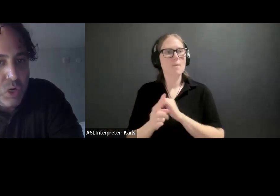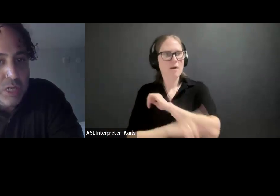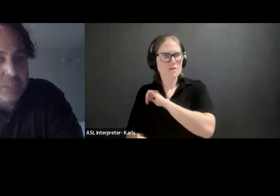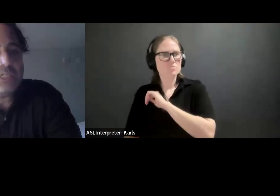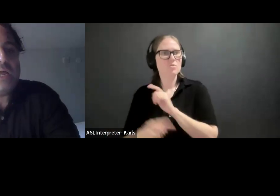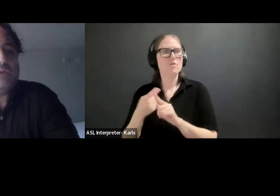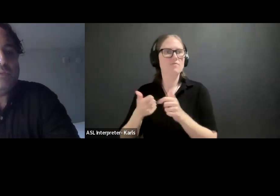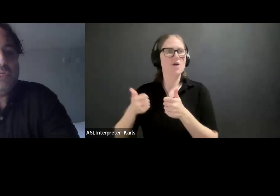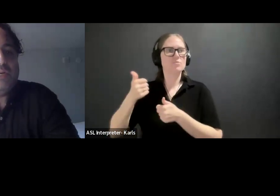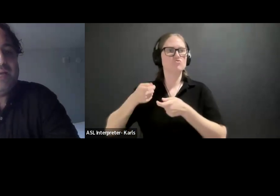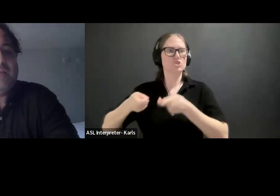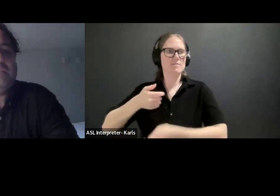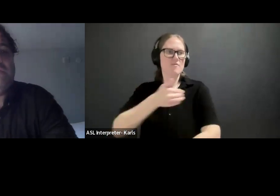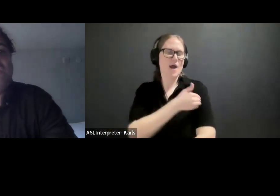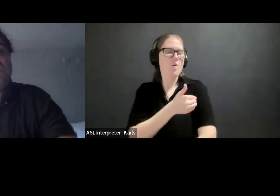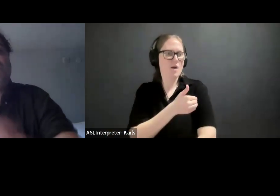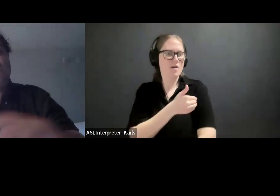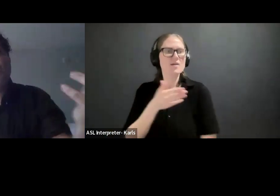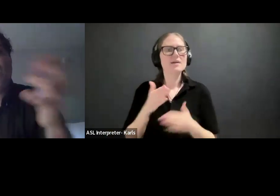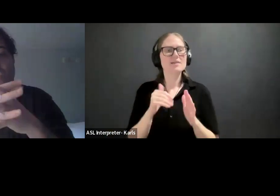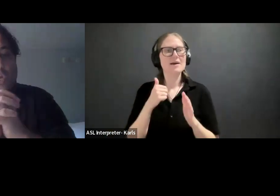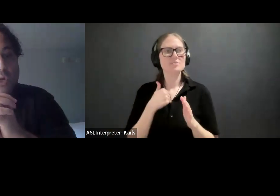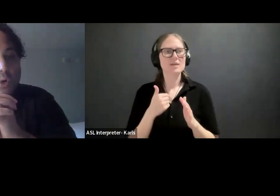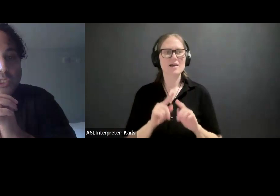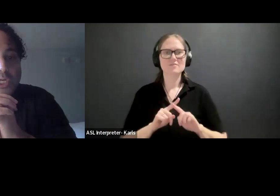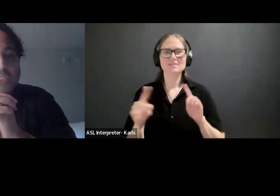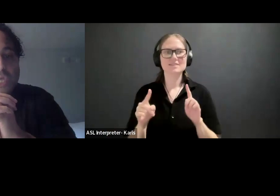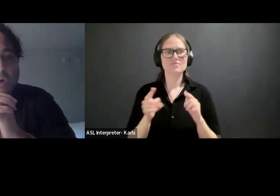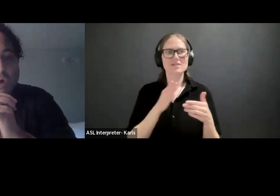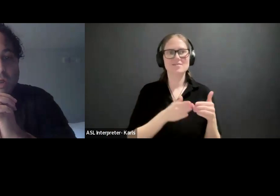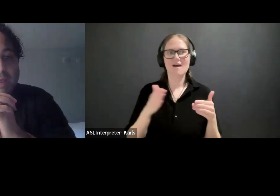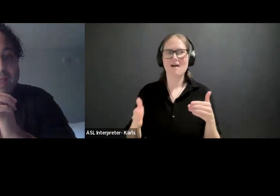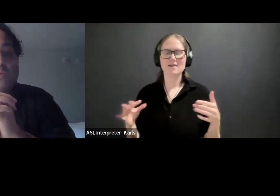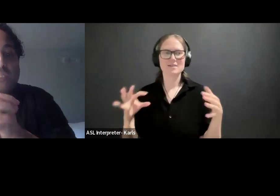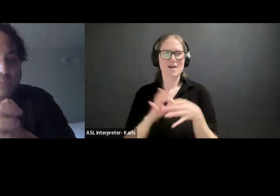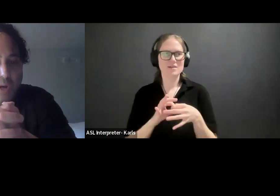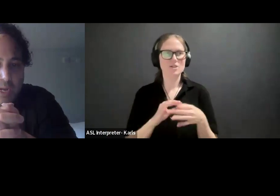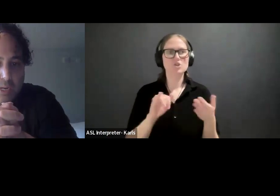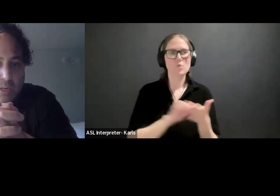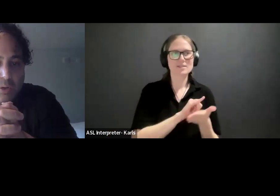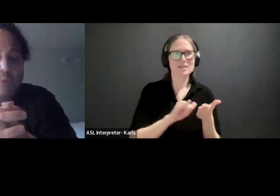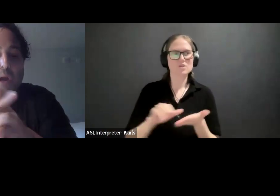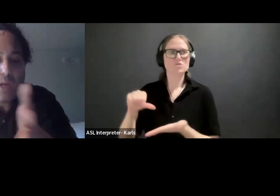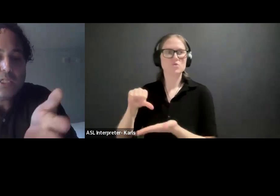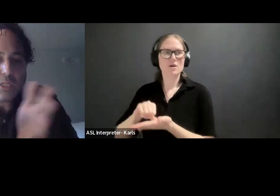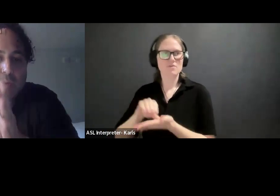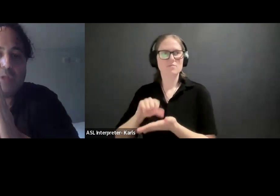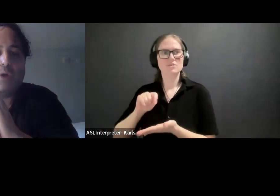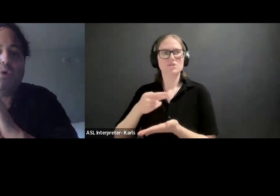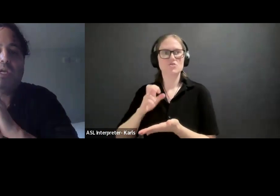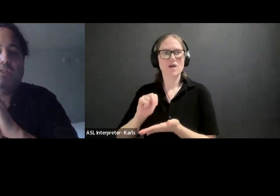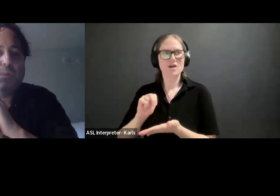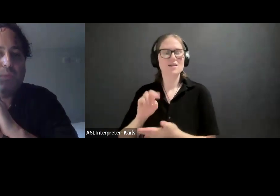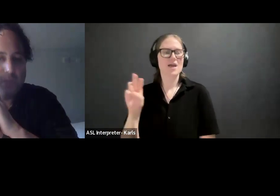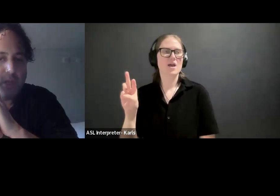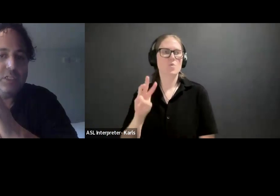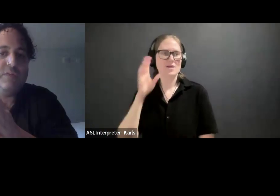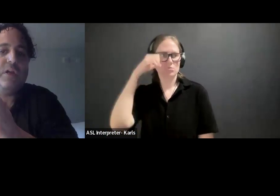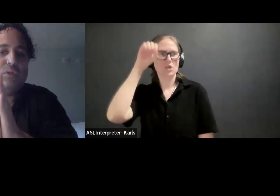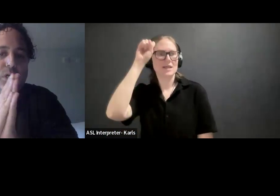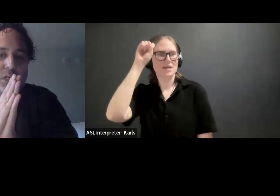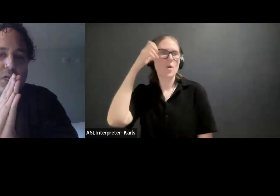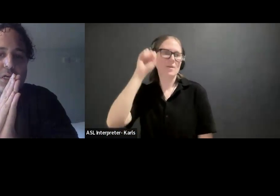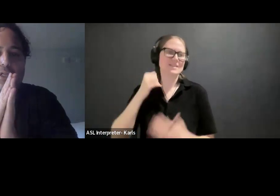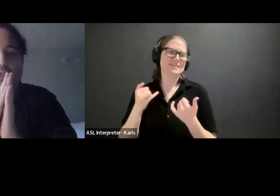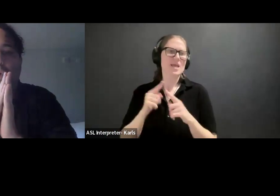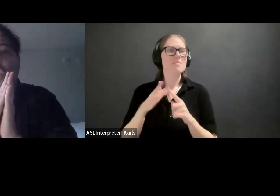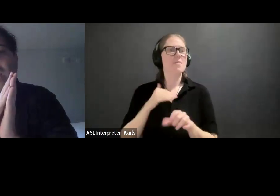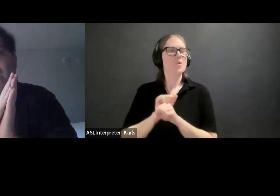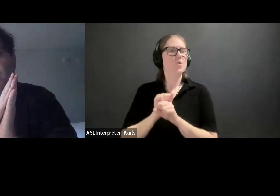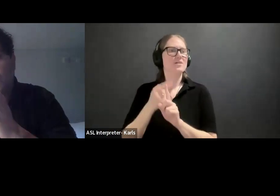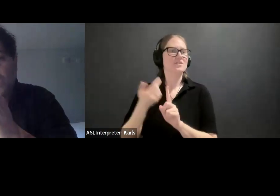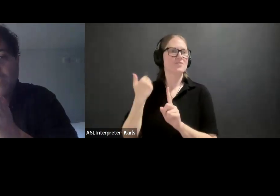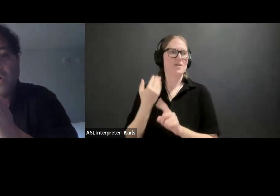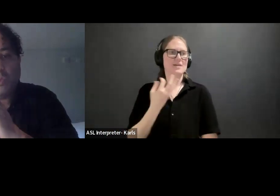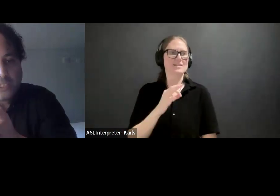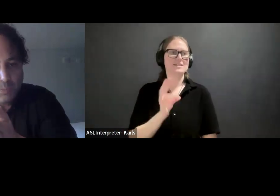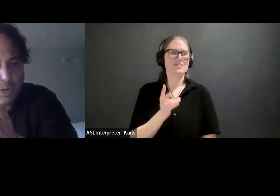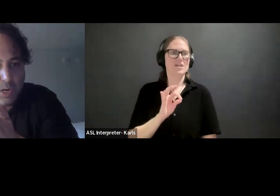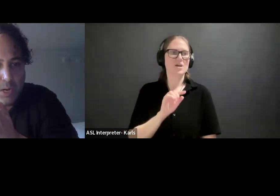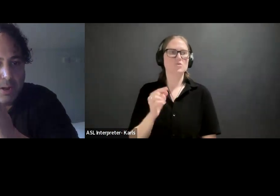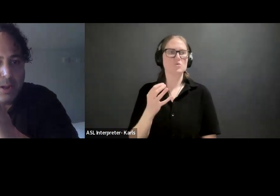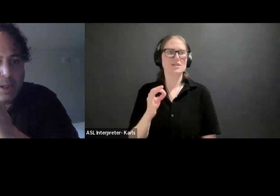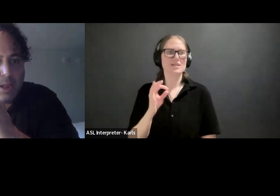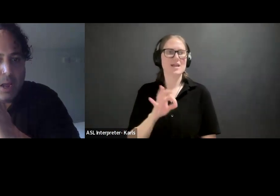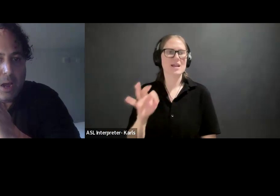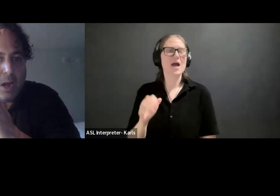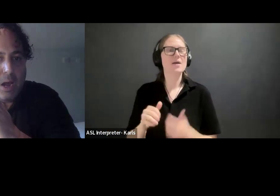This allows me to connect very different sites. New York City, Tehran, and West Berlin or Berlin today, but my work is from 1979 to 1999, so… and mostly about West Berlin.